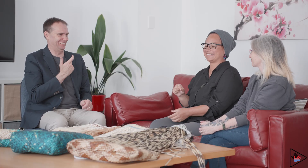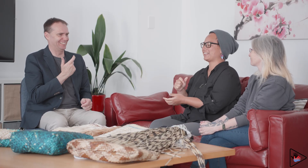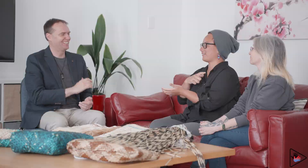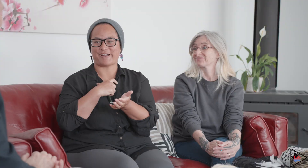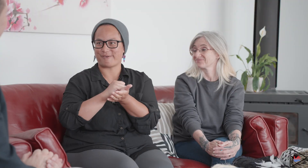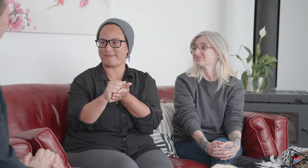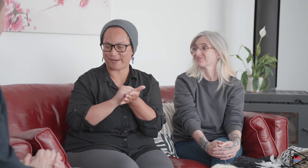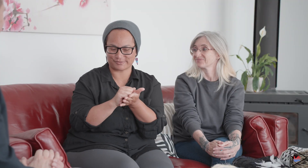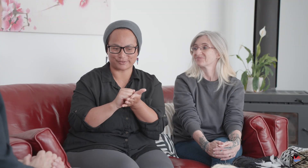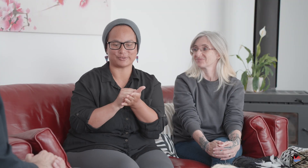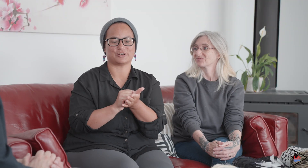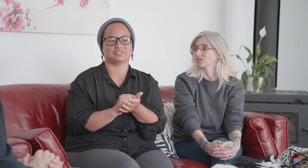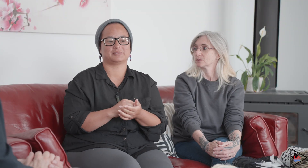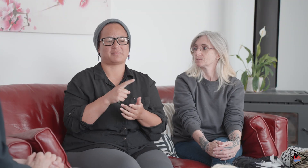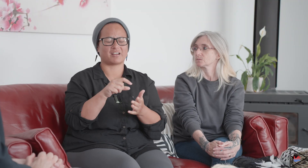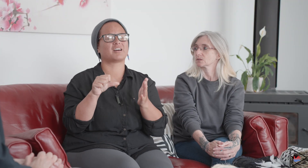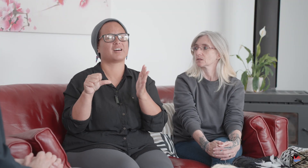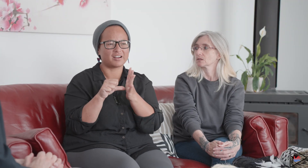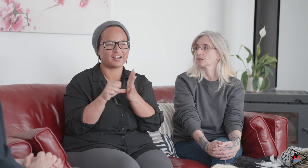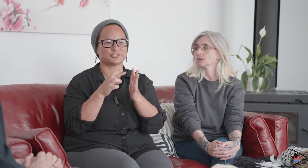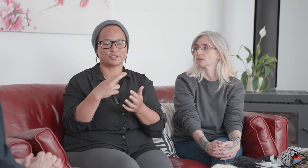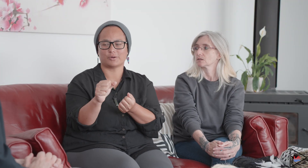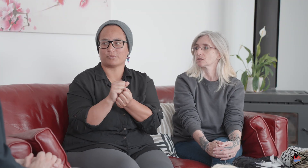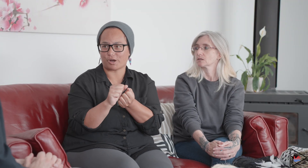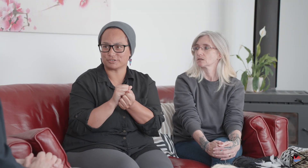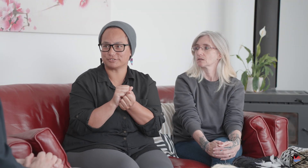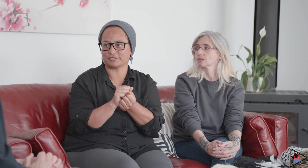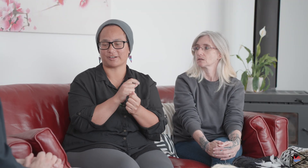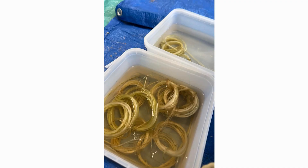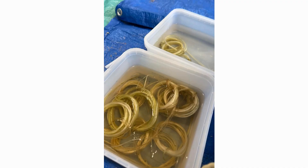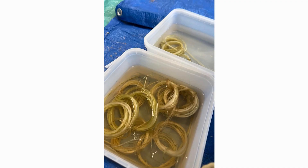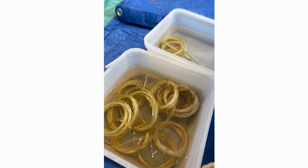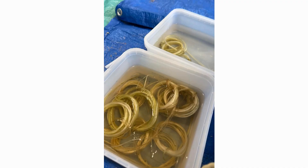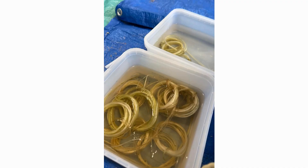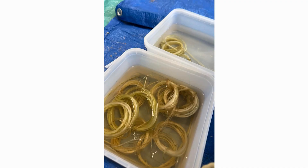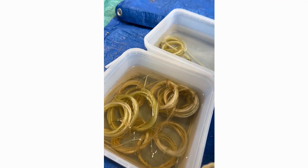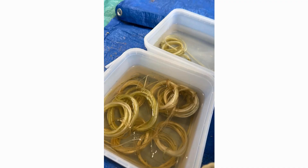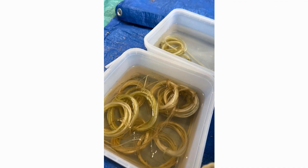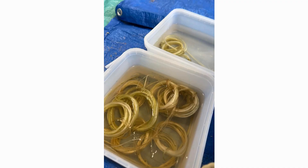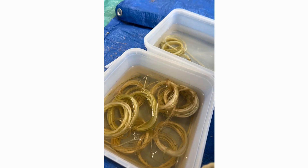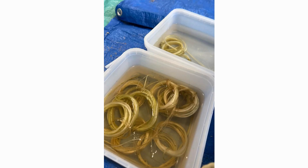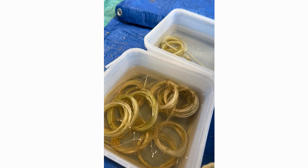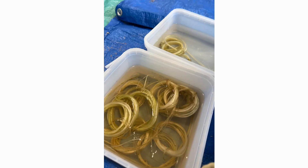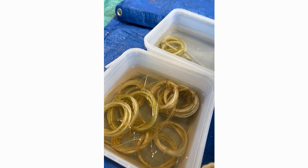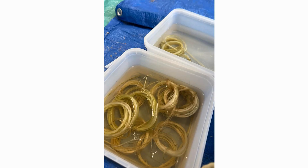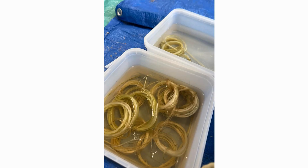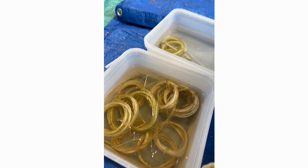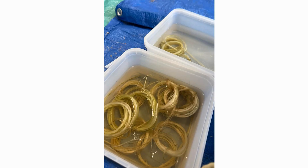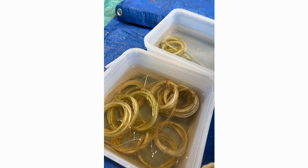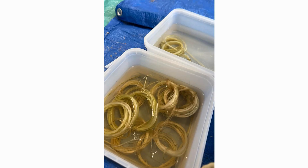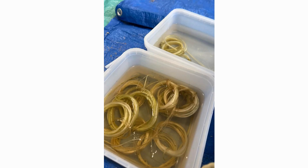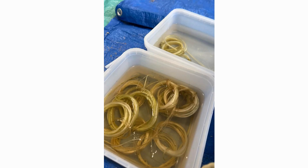advertising for that company, isn't it? Right. Yeah. So, the washing process is quite arduous.